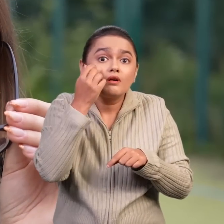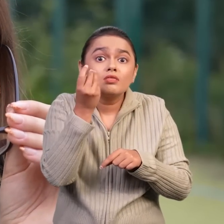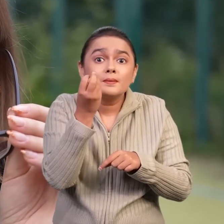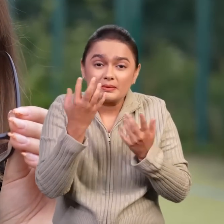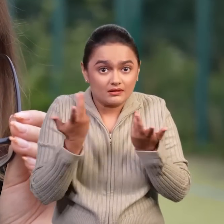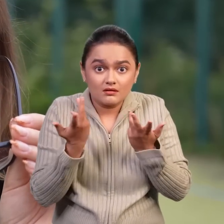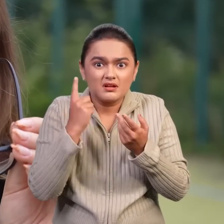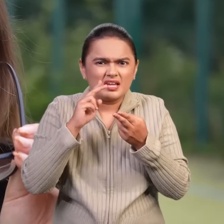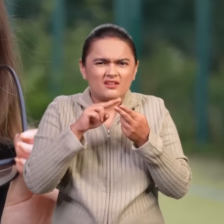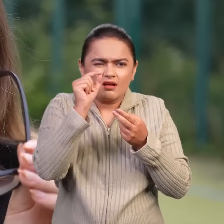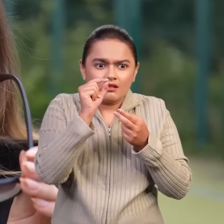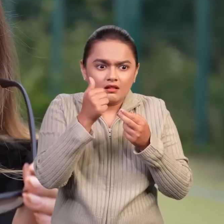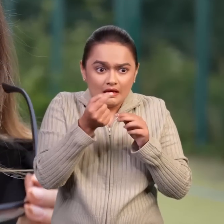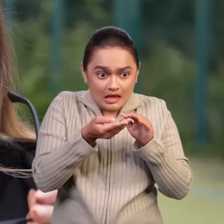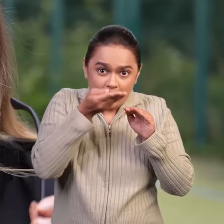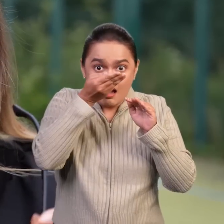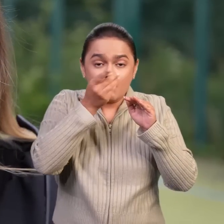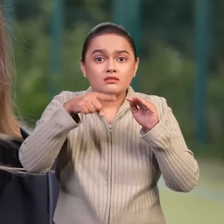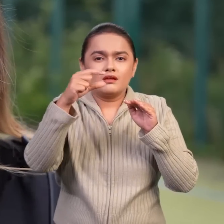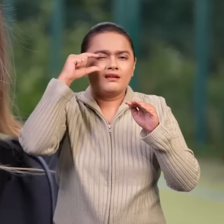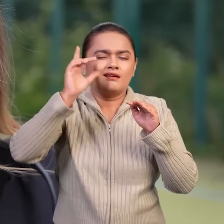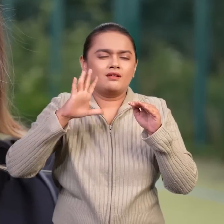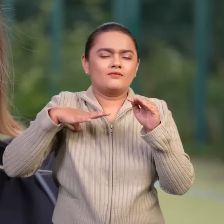depending on the kind of number, if it was a slightly higher number